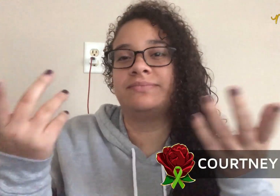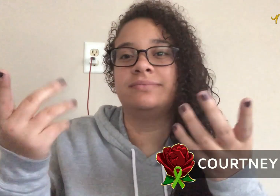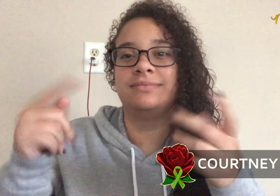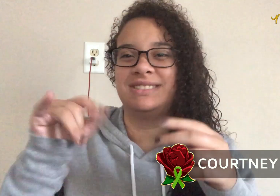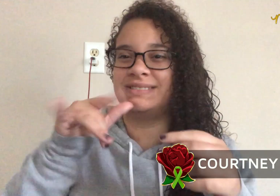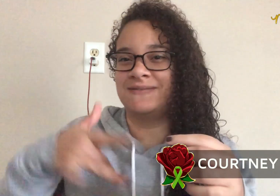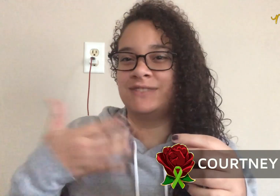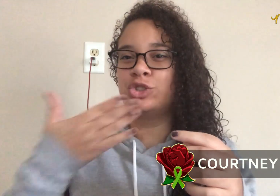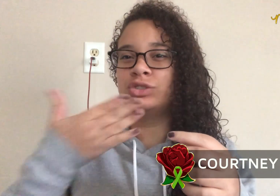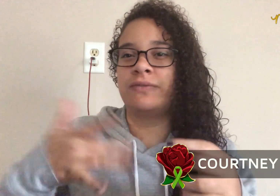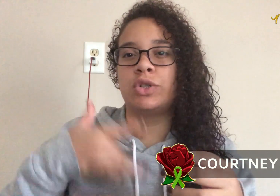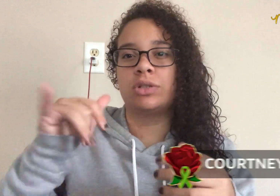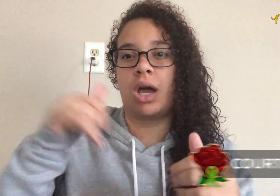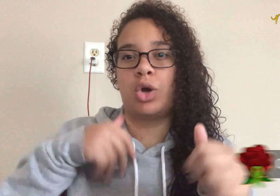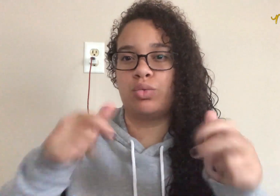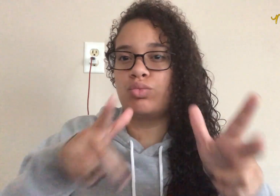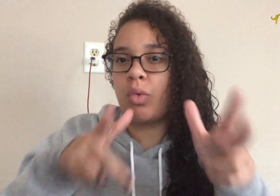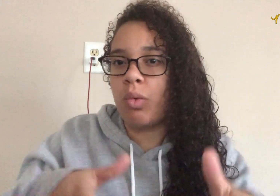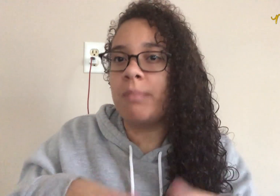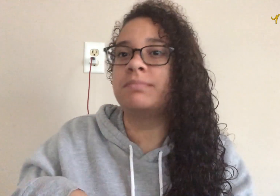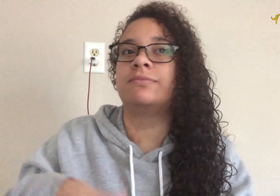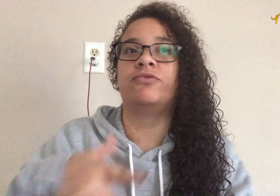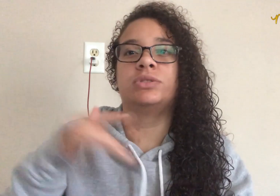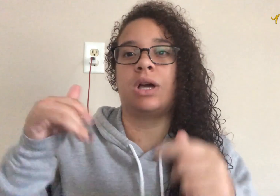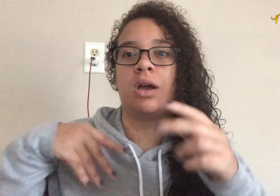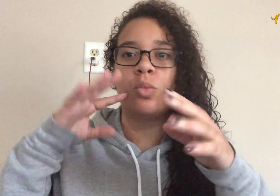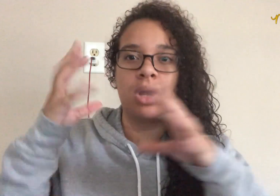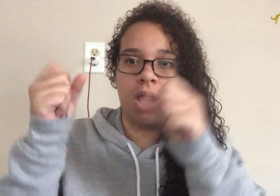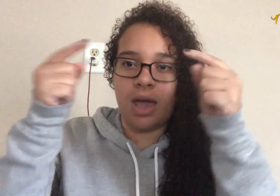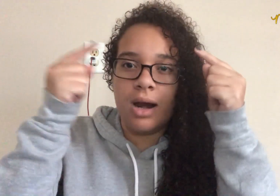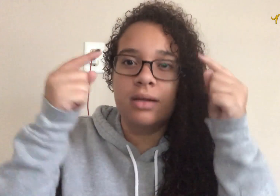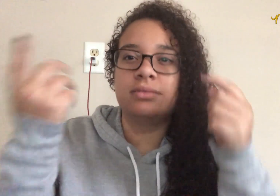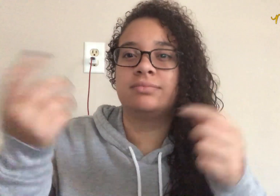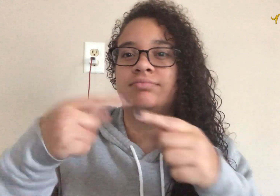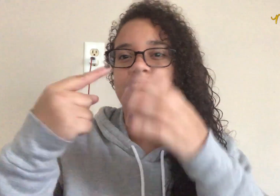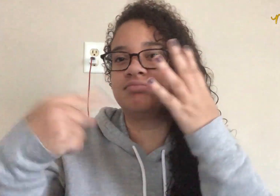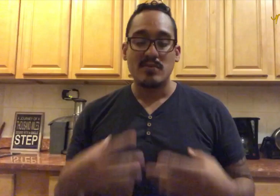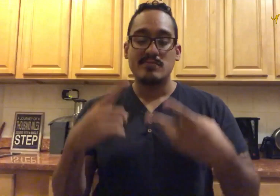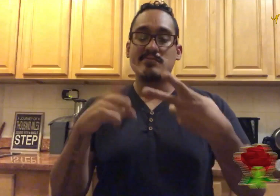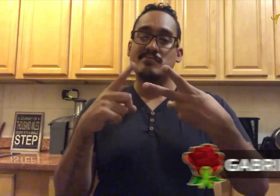but it didn't feel good. I felt like I was gonna throw up, I'd get bad headaches...a lot of stuff.